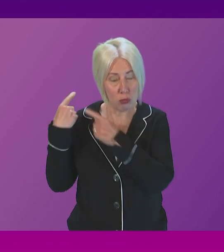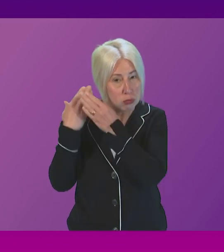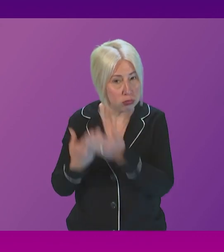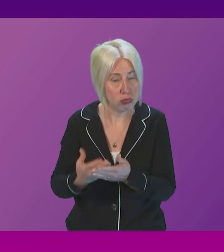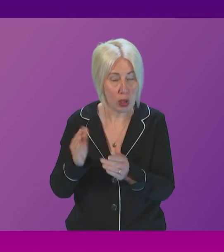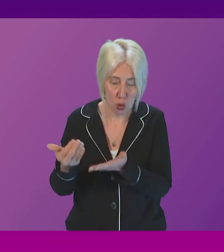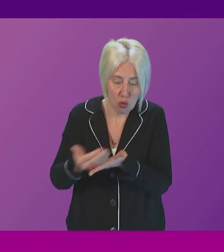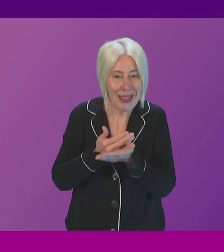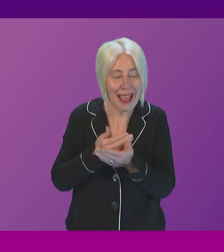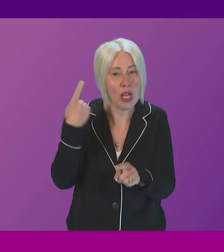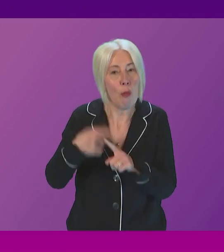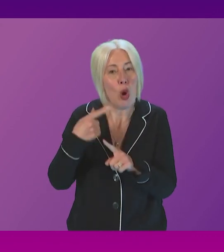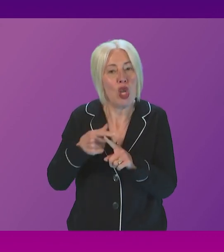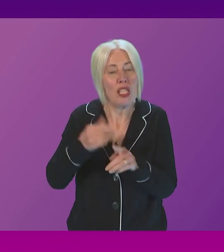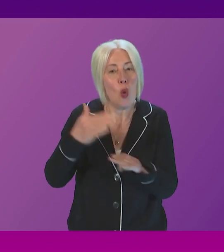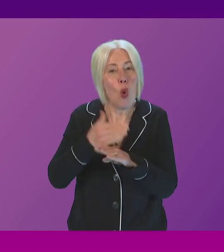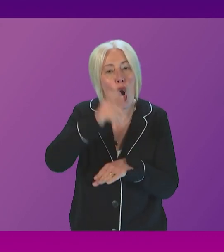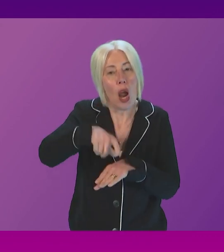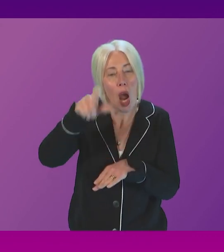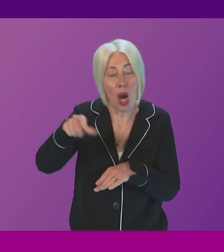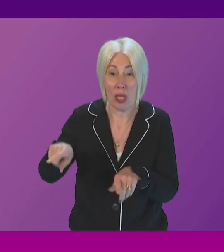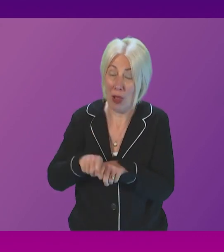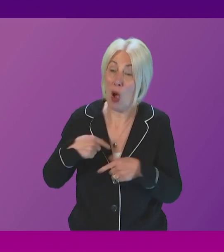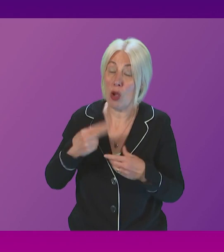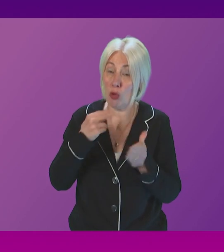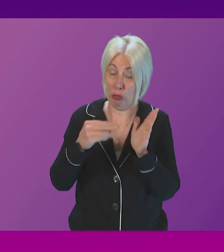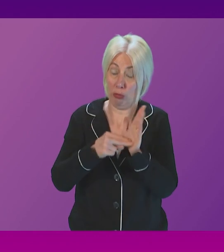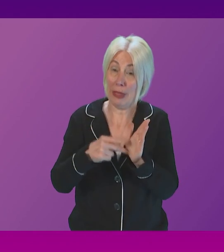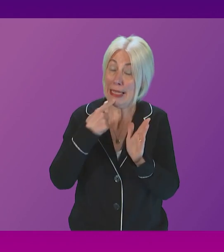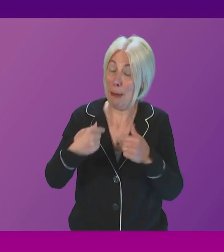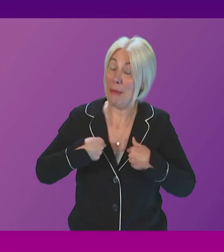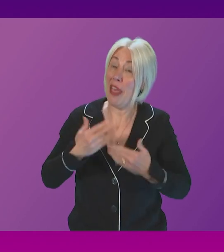our emergency workers, and I put on record my thanks to each and every single one of them.